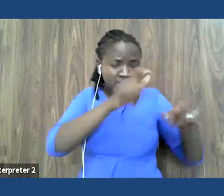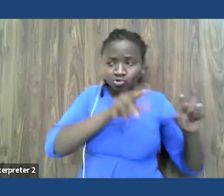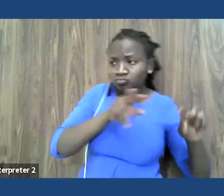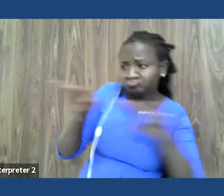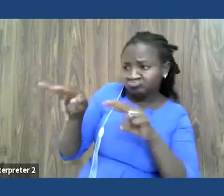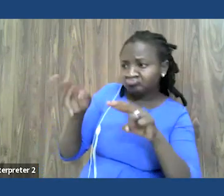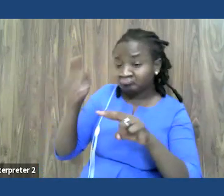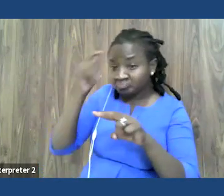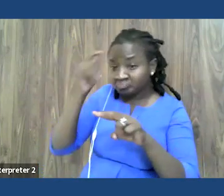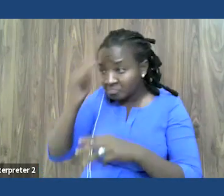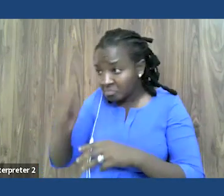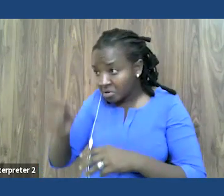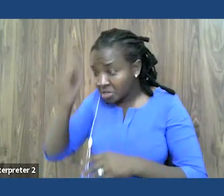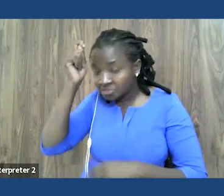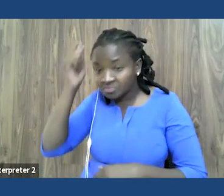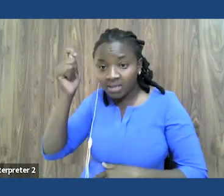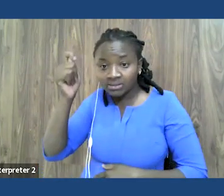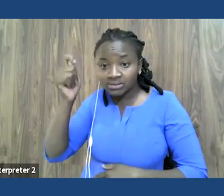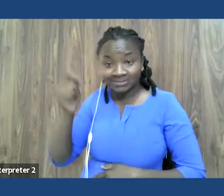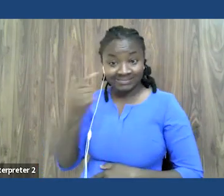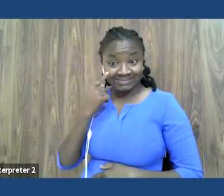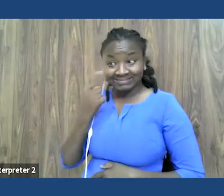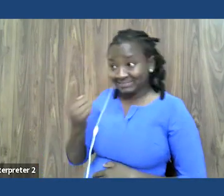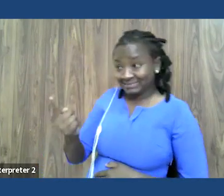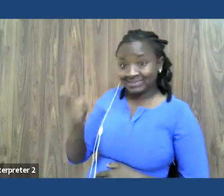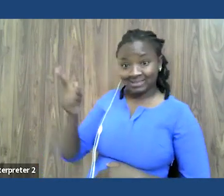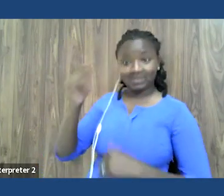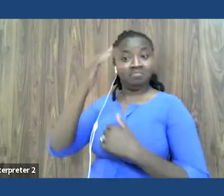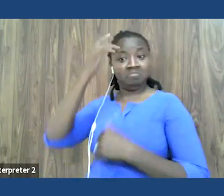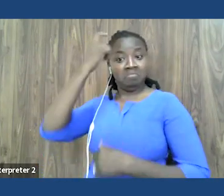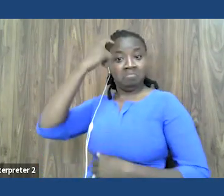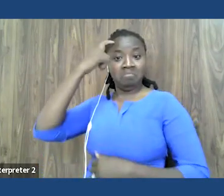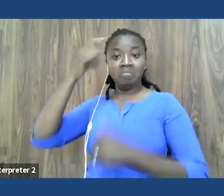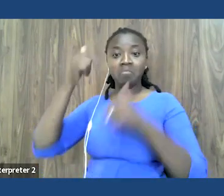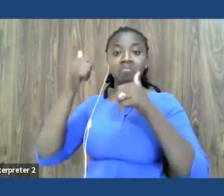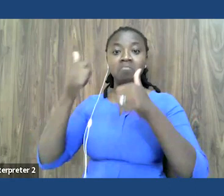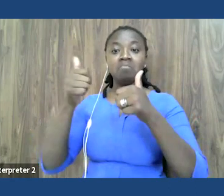wisdom and their experience contributing?